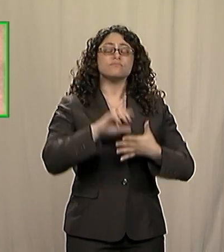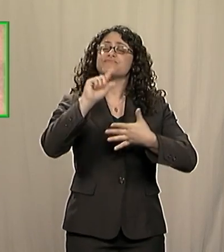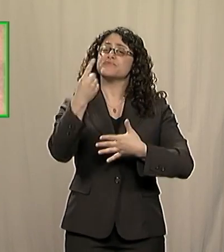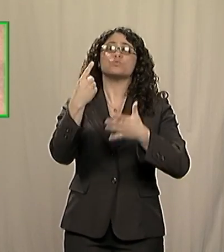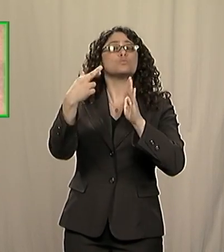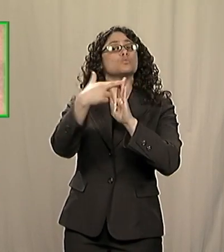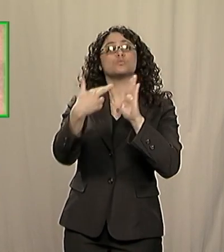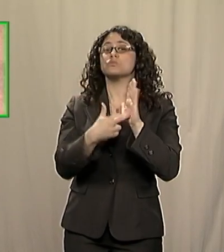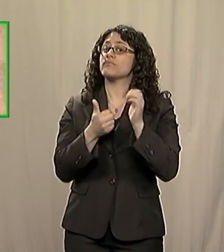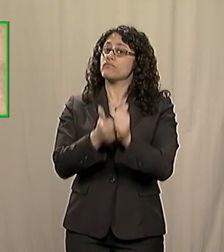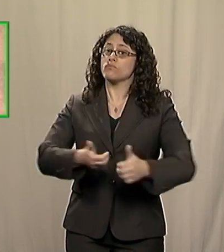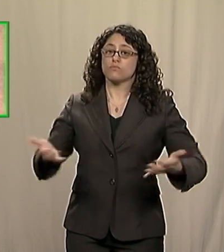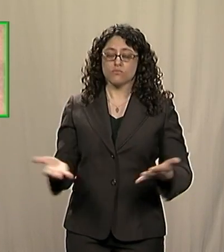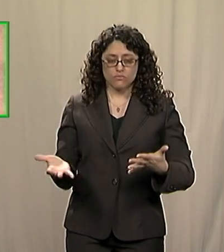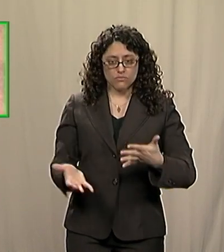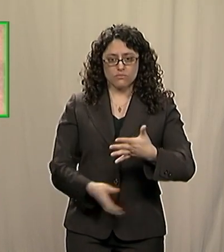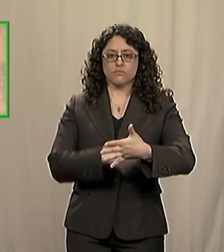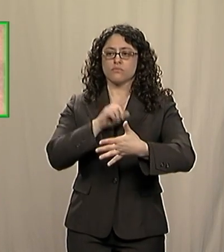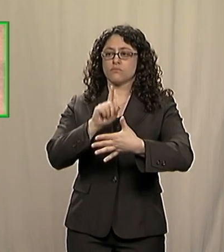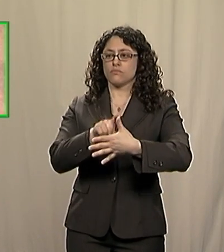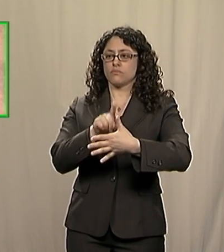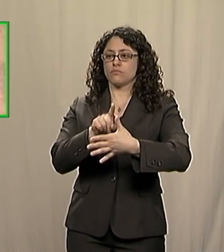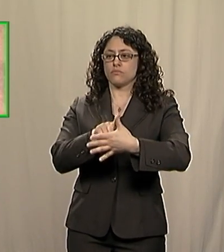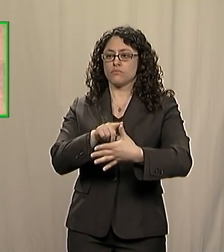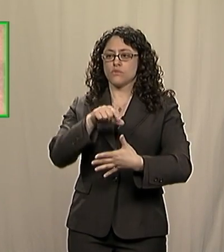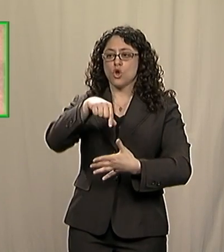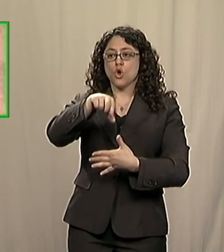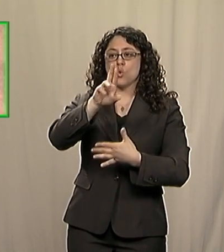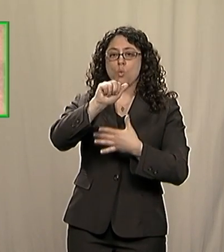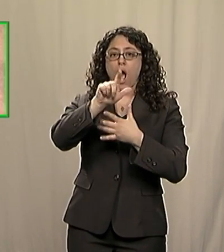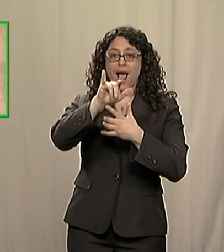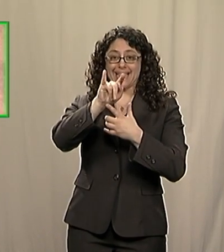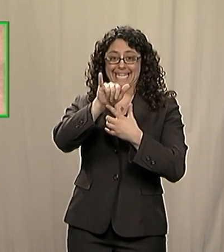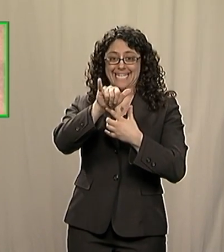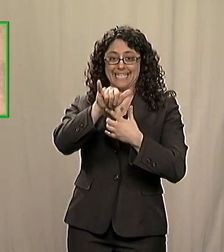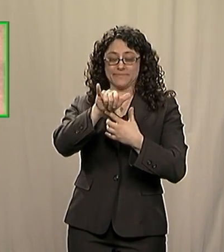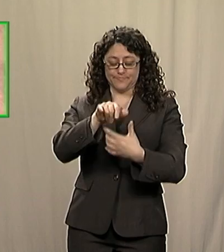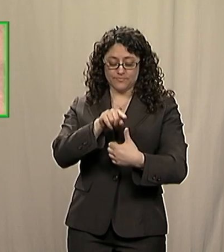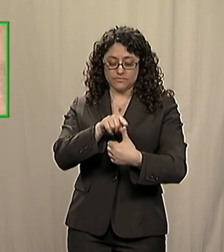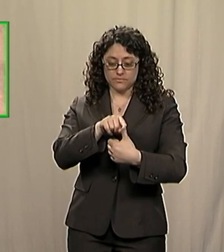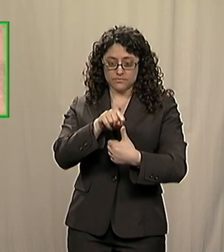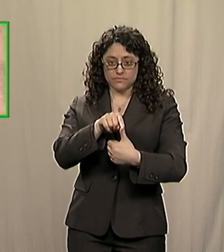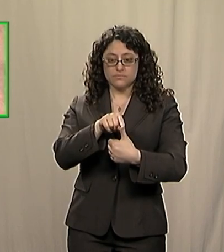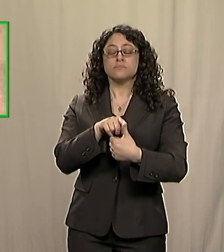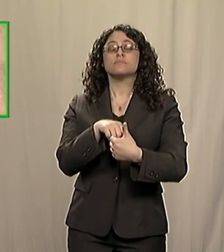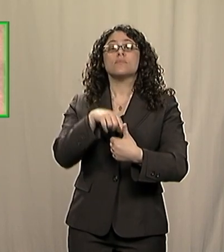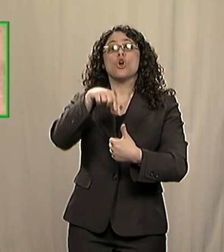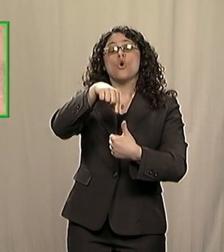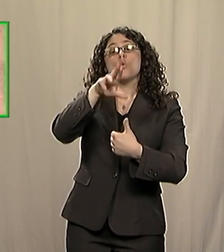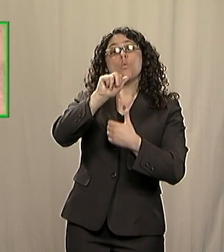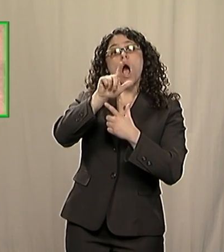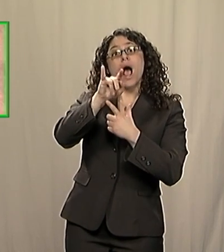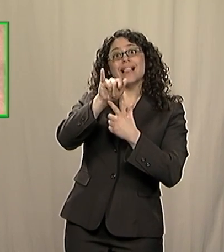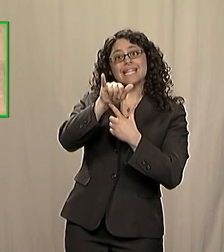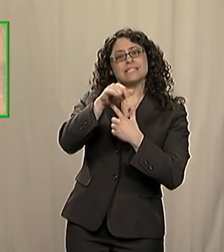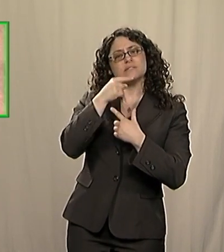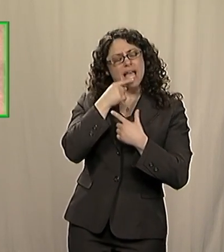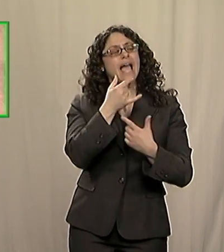The first rule is the rule of quality. Quality basically says when you're cooperating